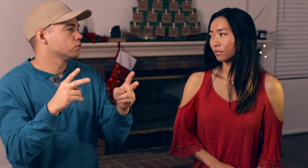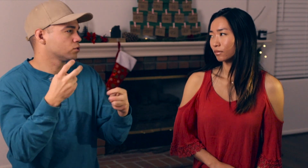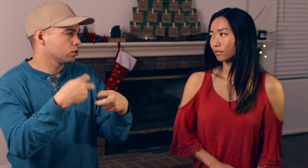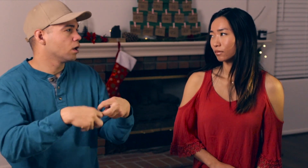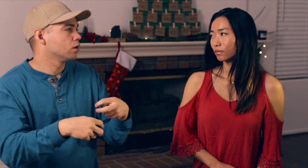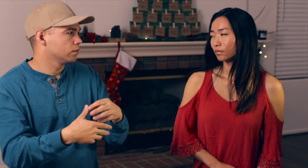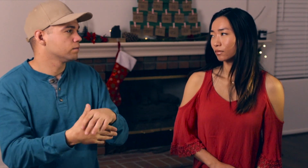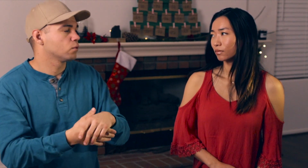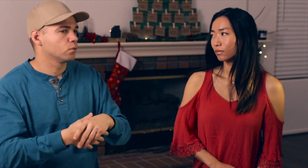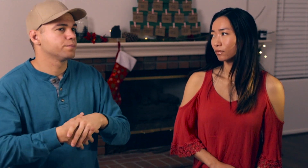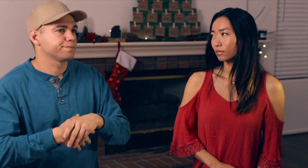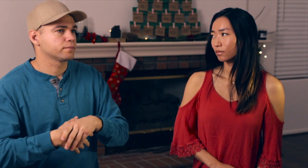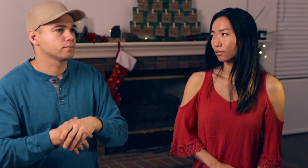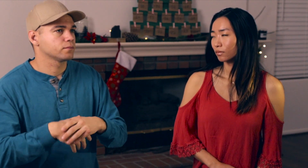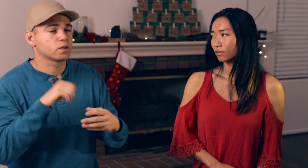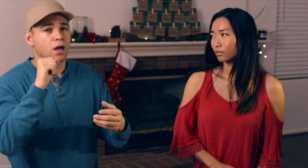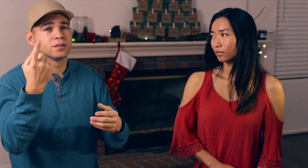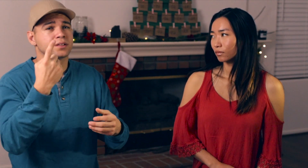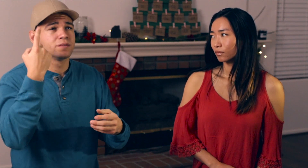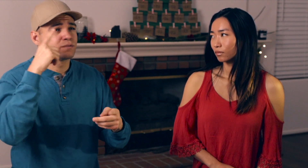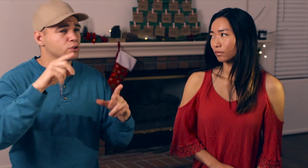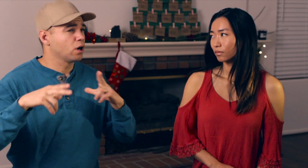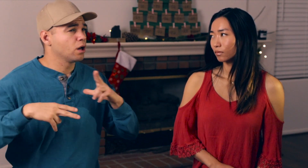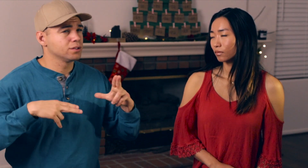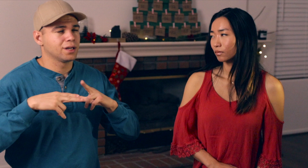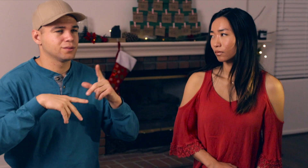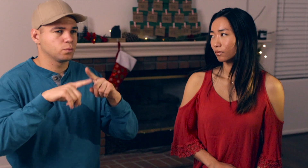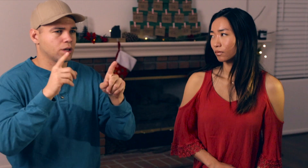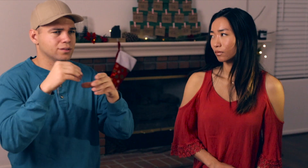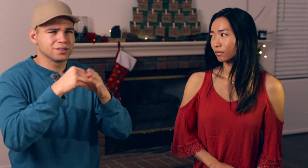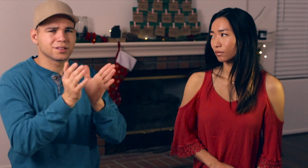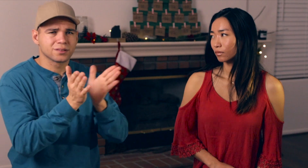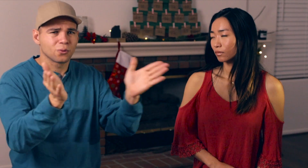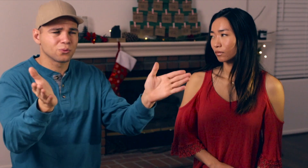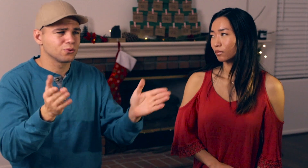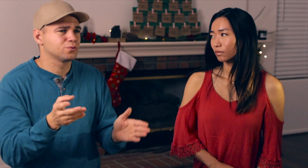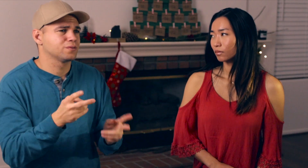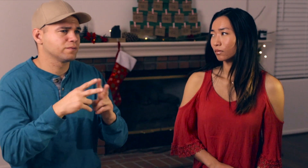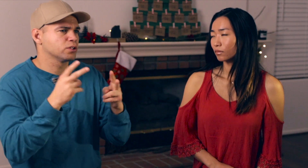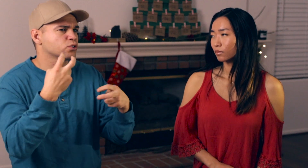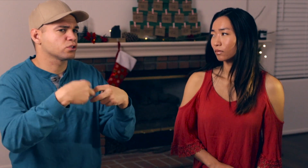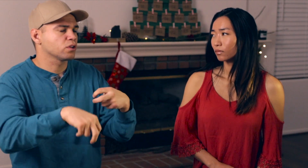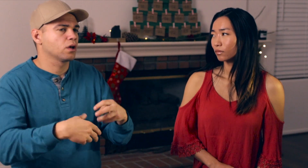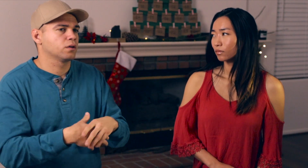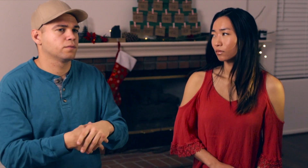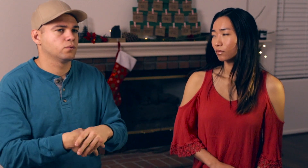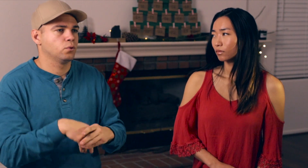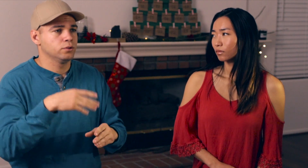it's very tough. Not just for the holidays but in general, it's very tough